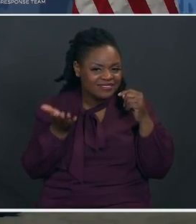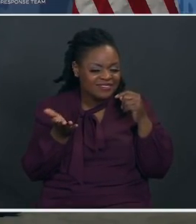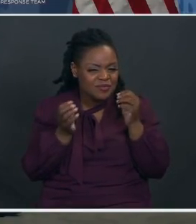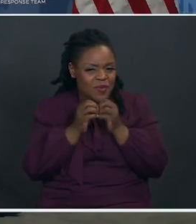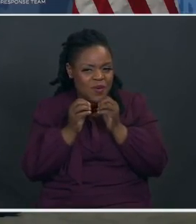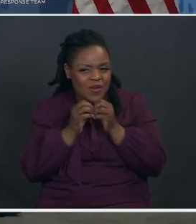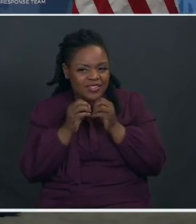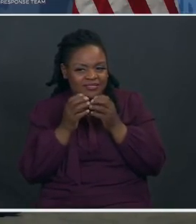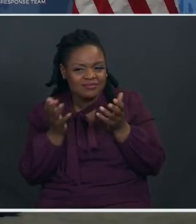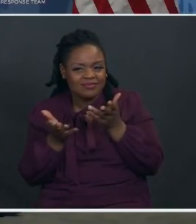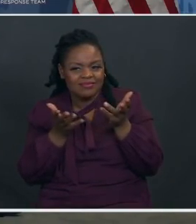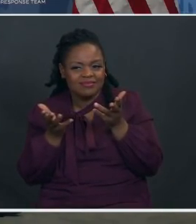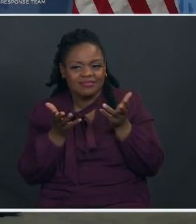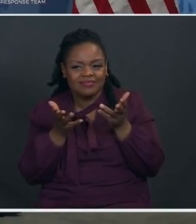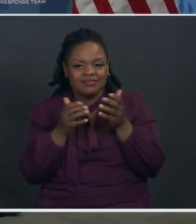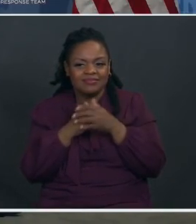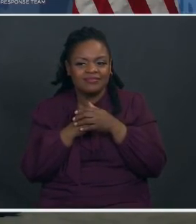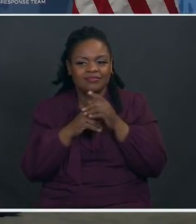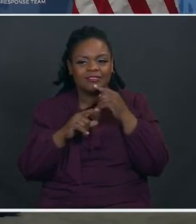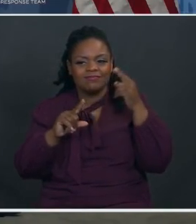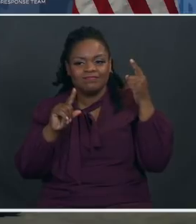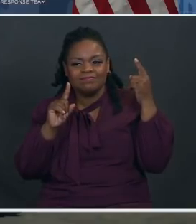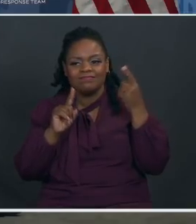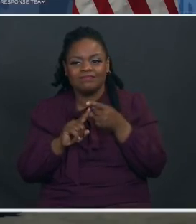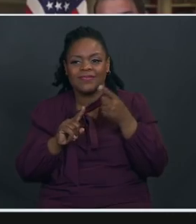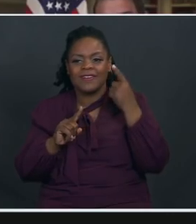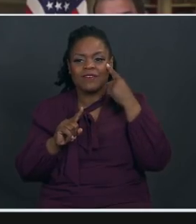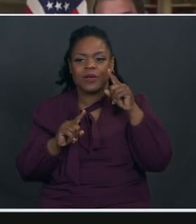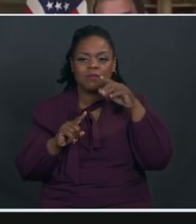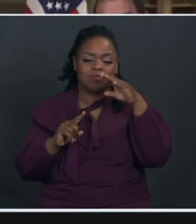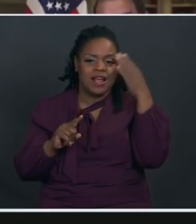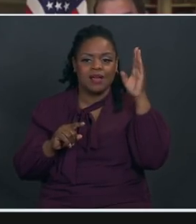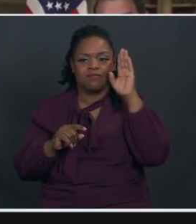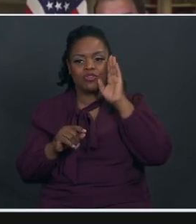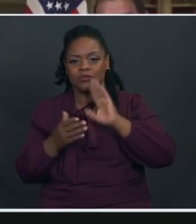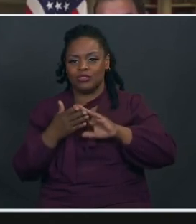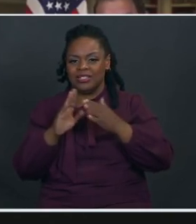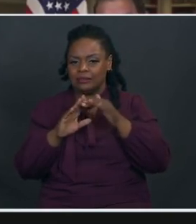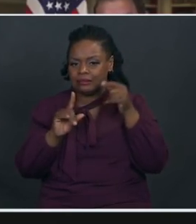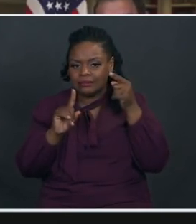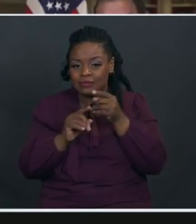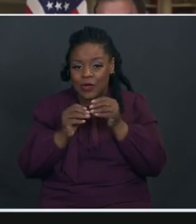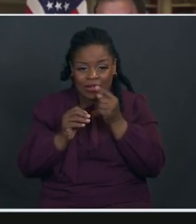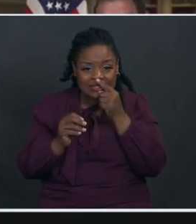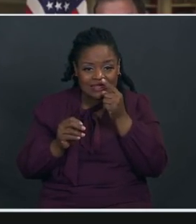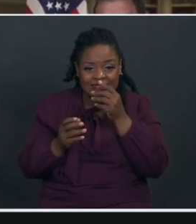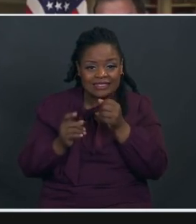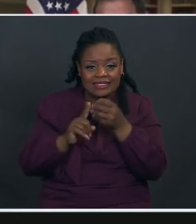for communities of color and vulnerable populations. Dr. Nunez-Smith: Absolutely. So, you know that that work is happening right now.